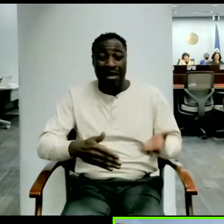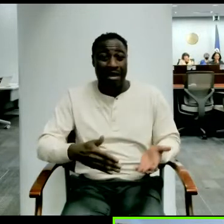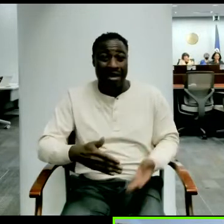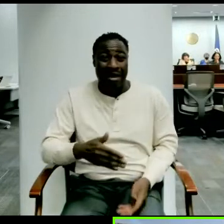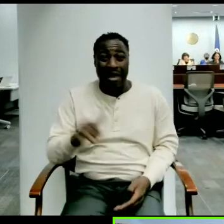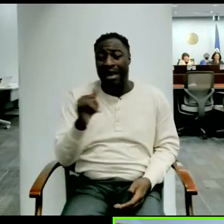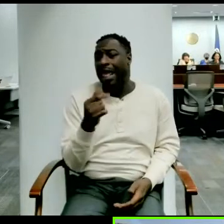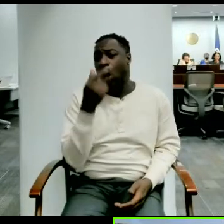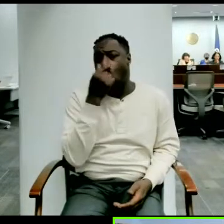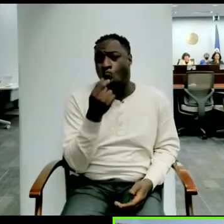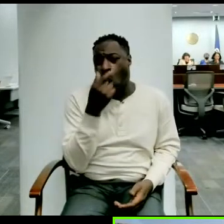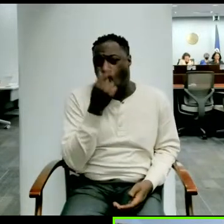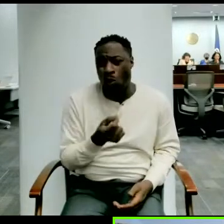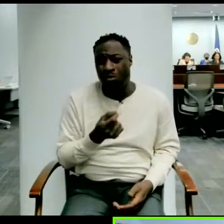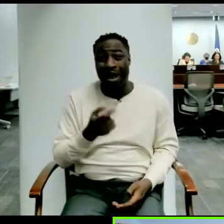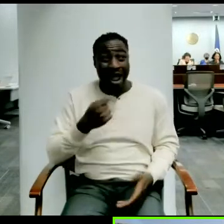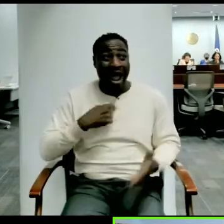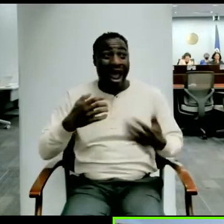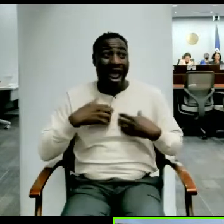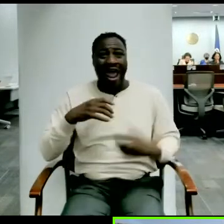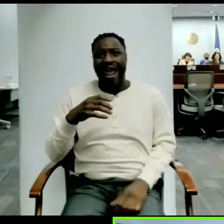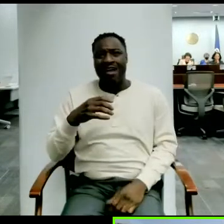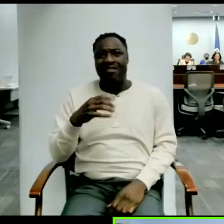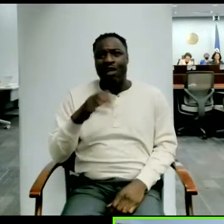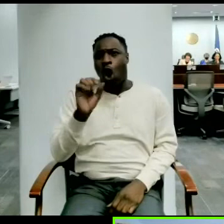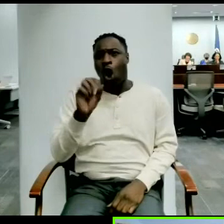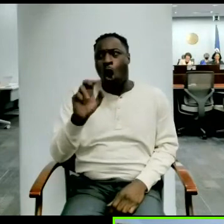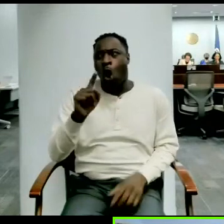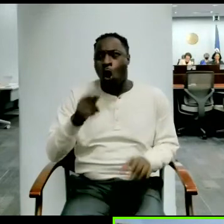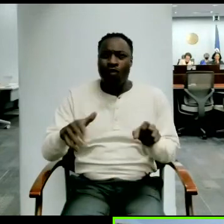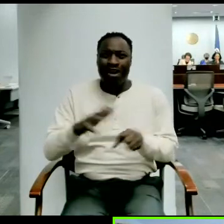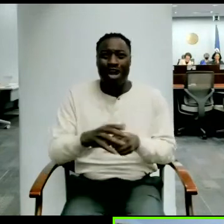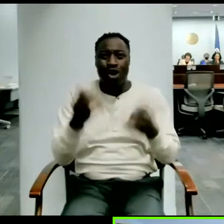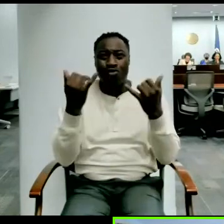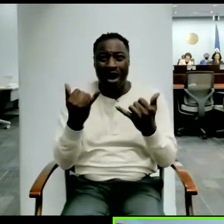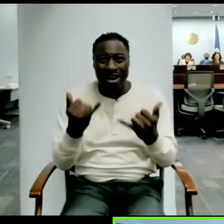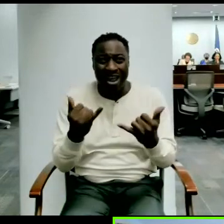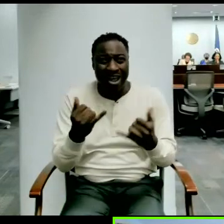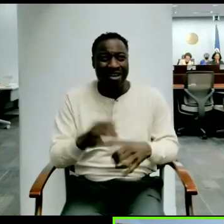I have COVID right now, so not that much like a cold